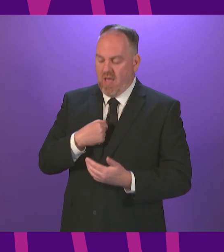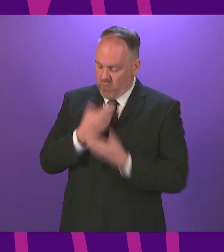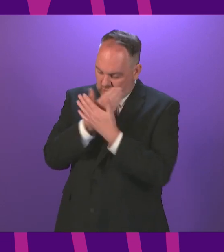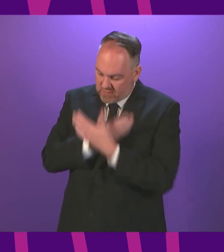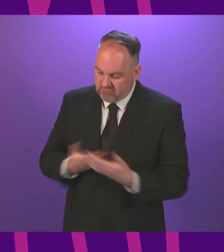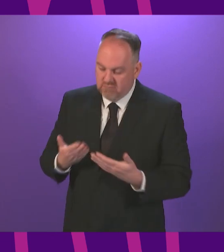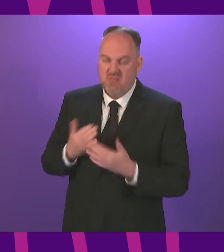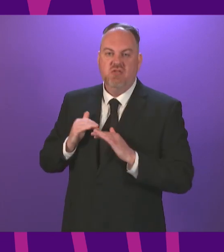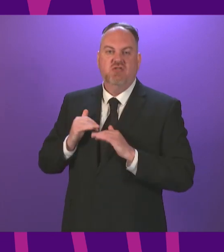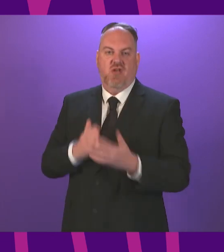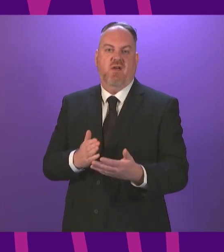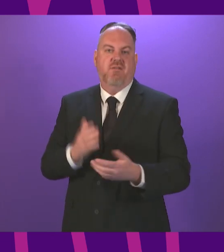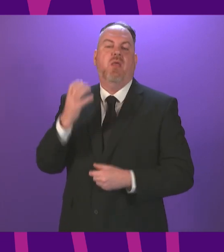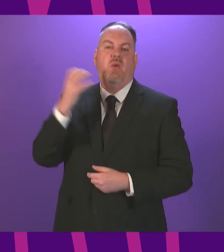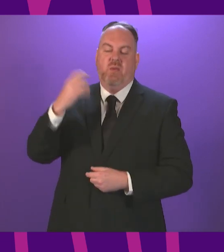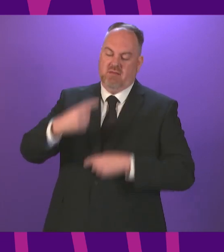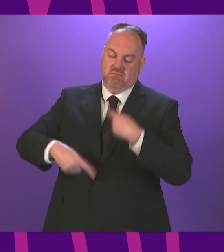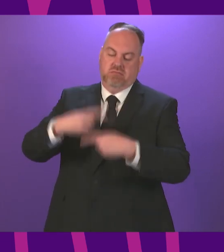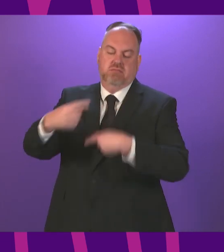that would have been enough to have recorded his place in history,